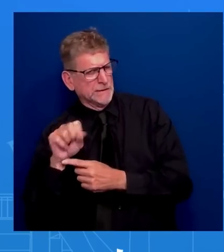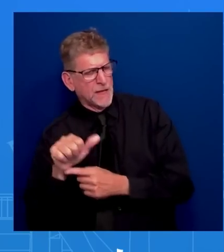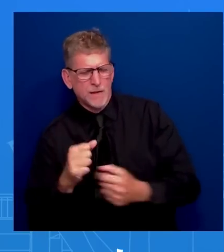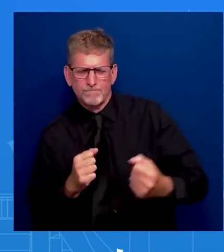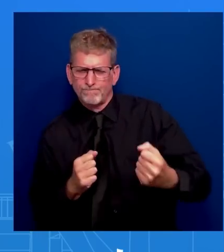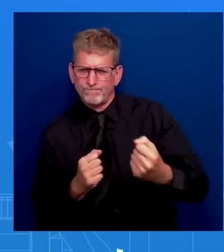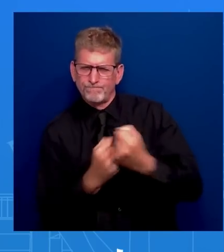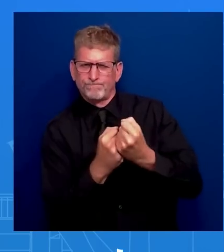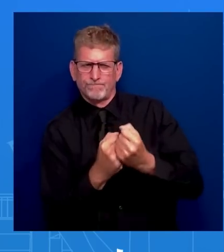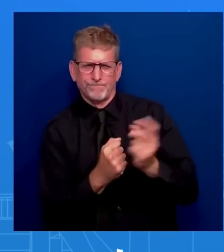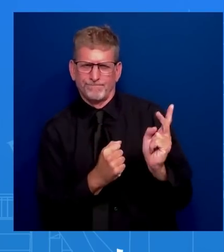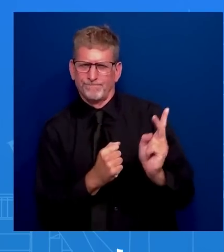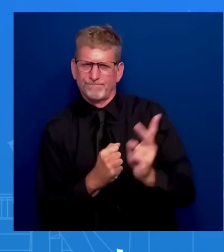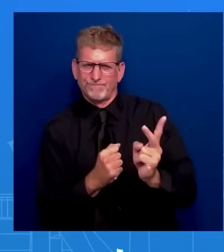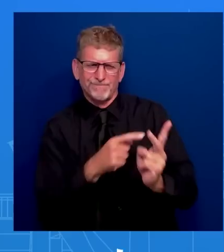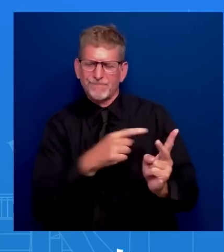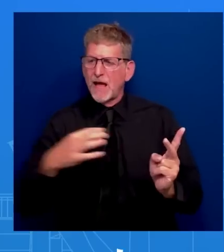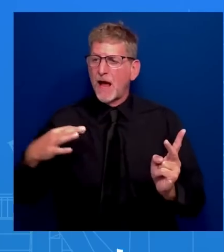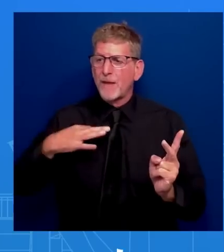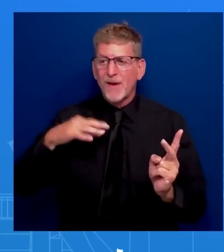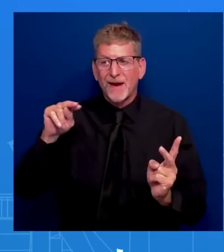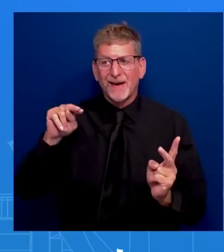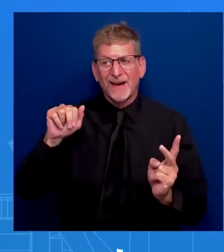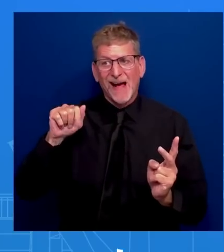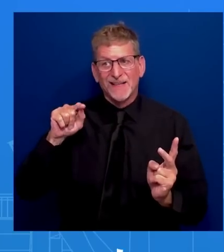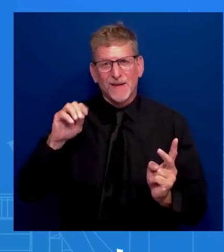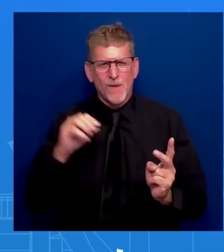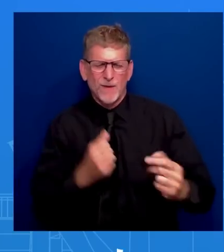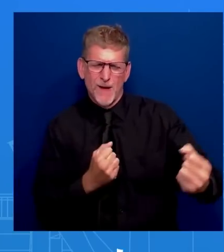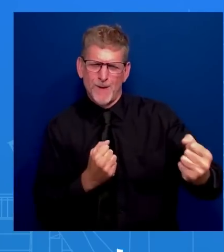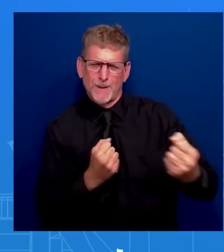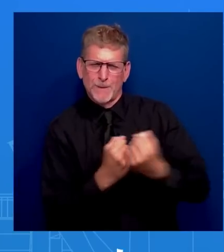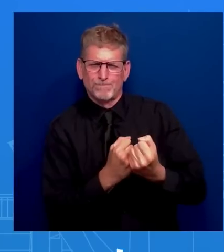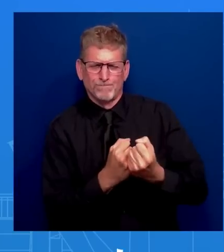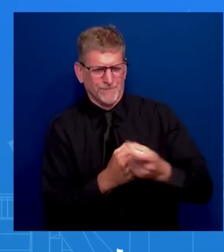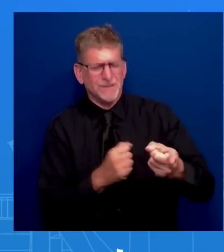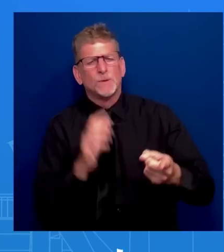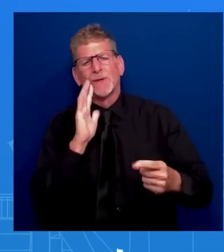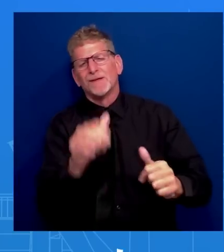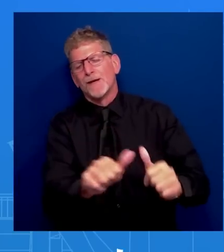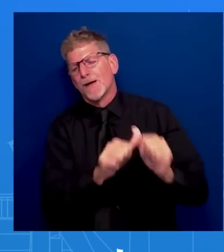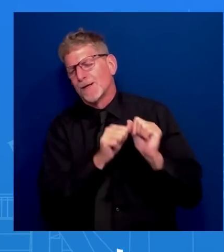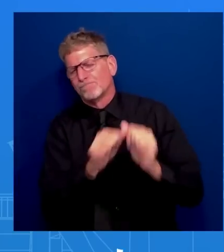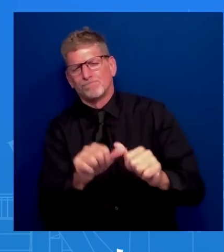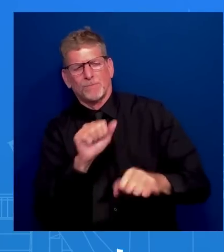will continue to work with our NATO Allies to quickly bring Sweden and Finland